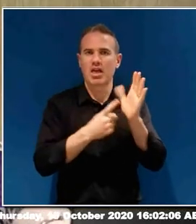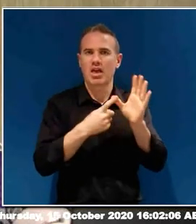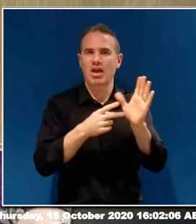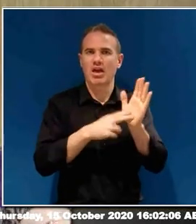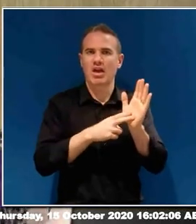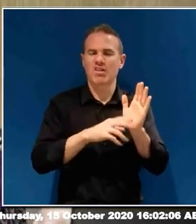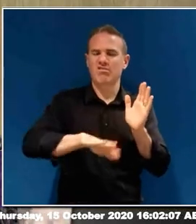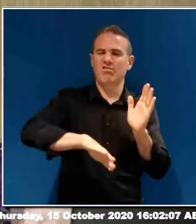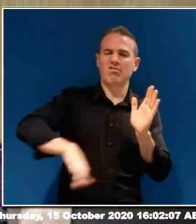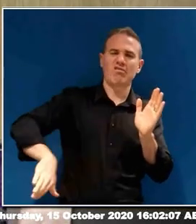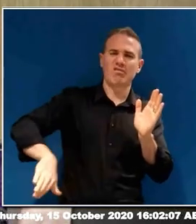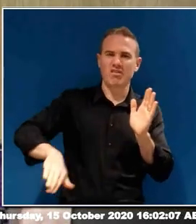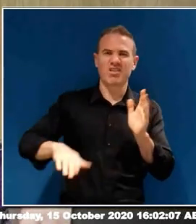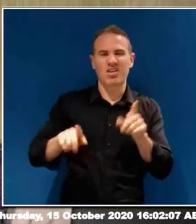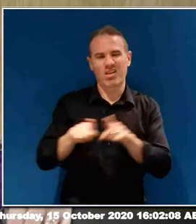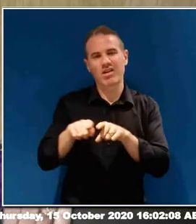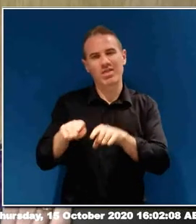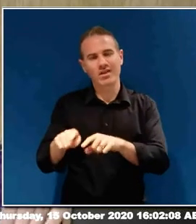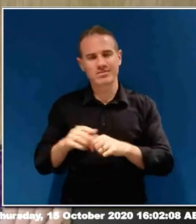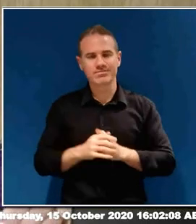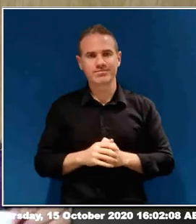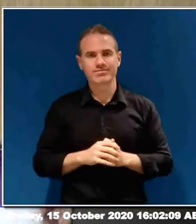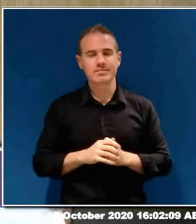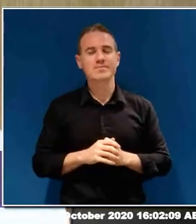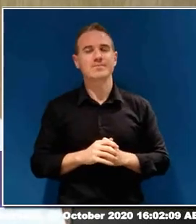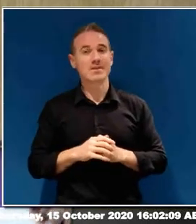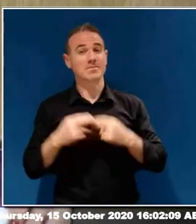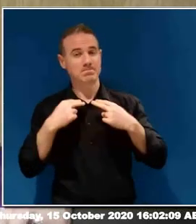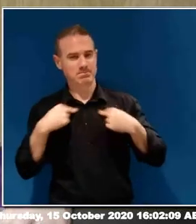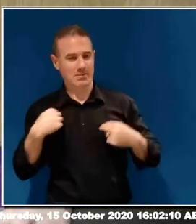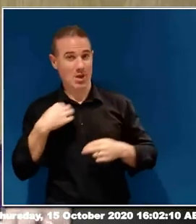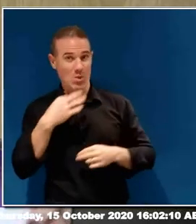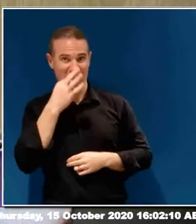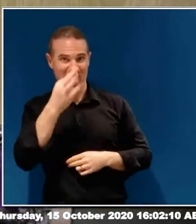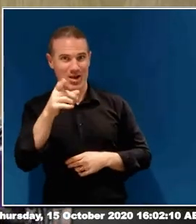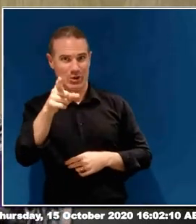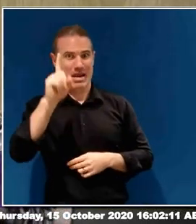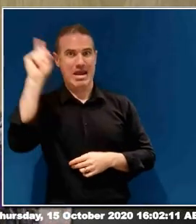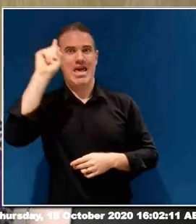that topic now rather than wait until the end, if you don't mind. OK.